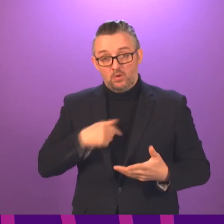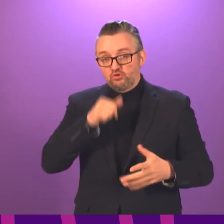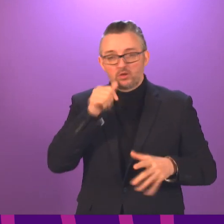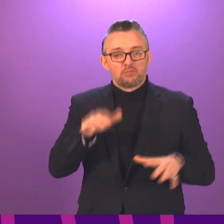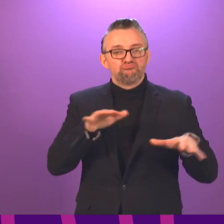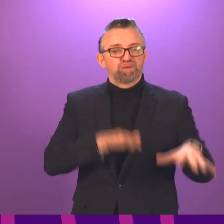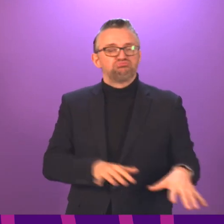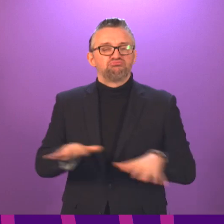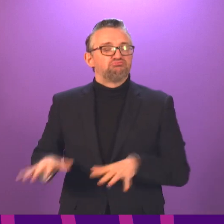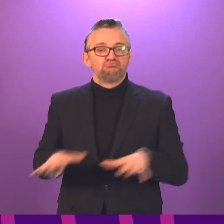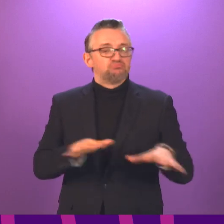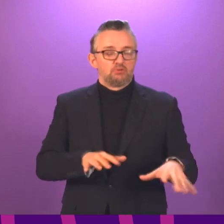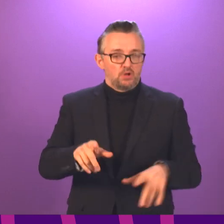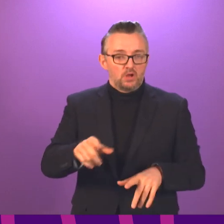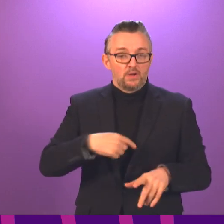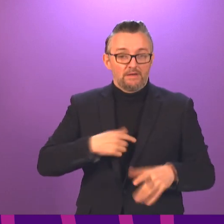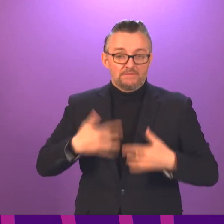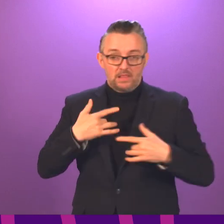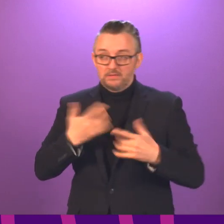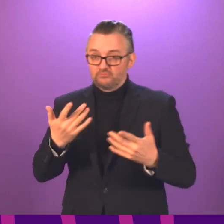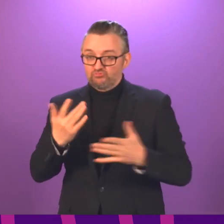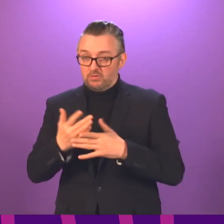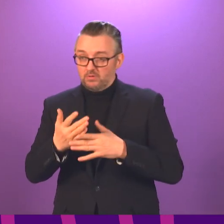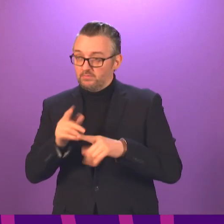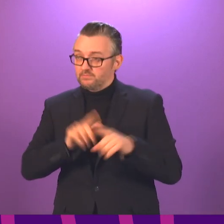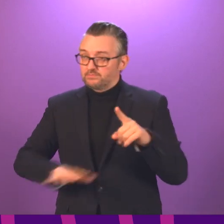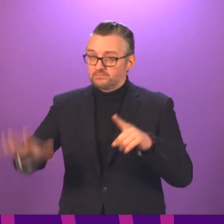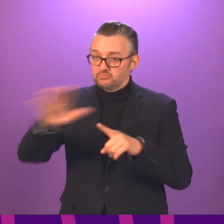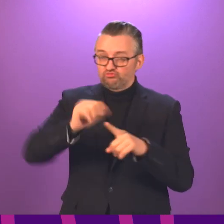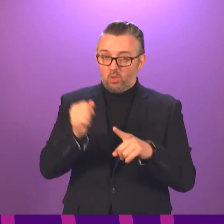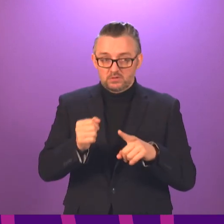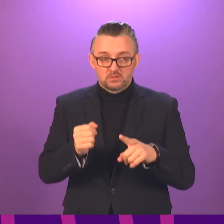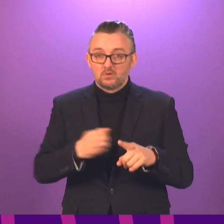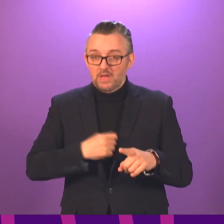of work by a lot of people across the entire country—but we are able to go as fast as